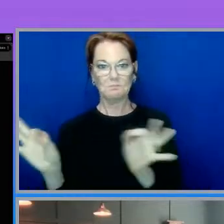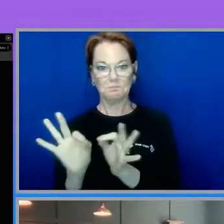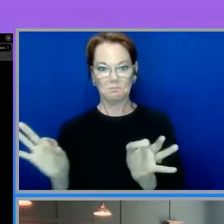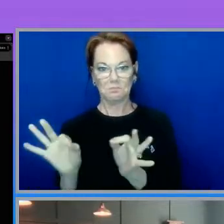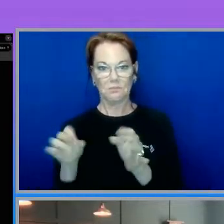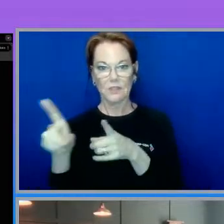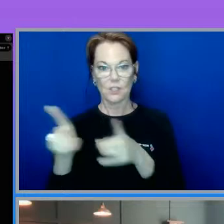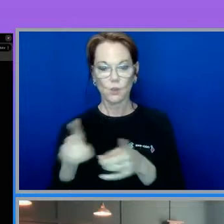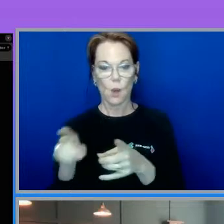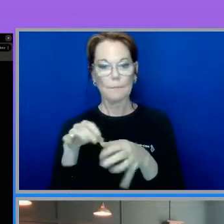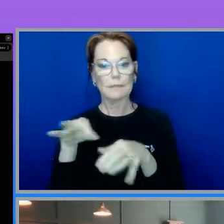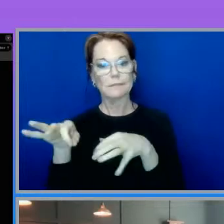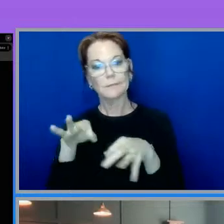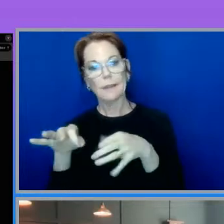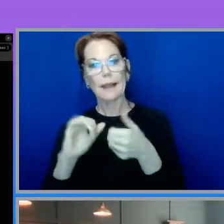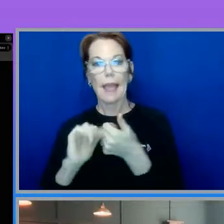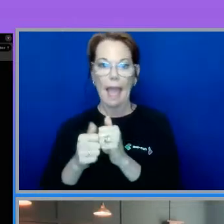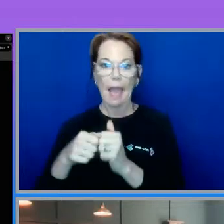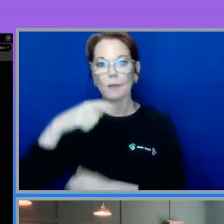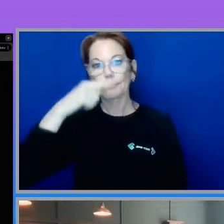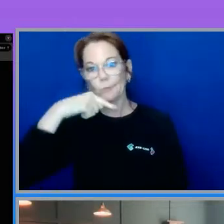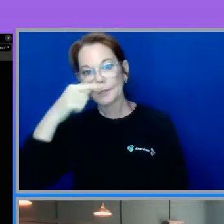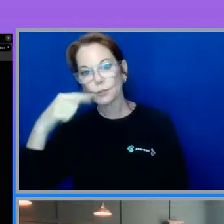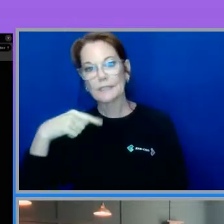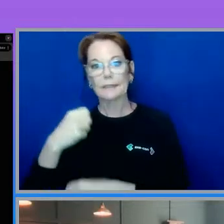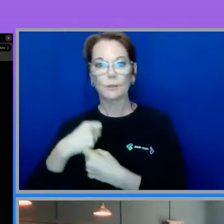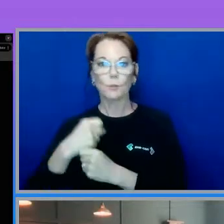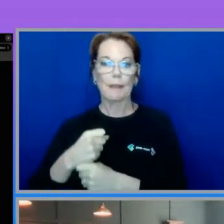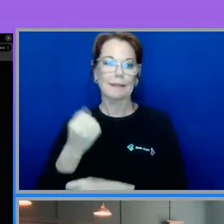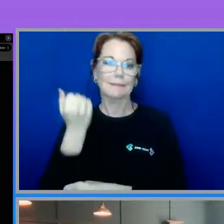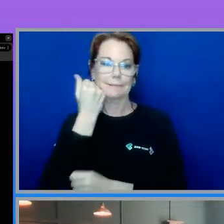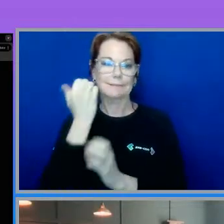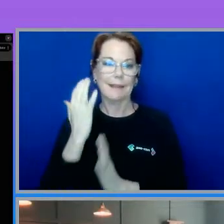description that says A step by step approach to brushing your teeth to make your dentist smile. Now imagine this is one